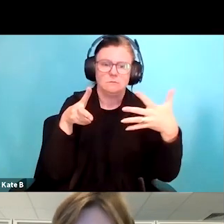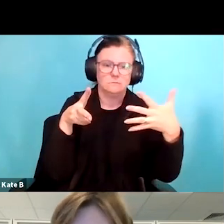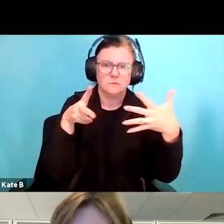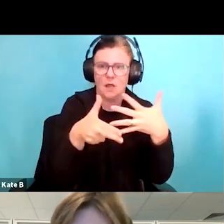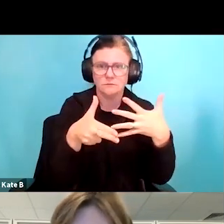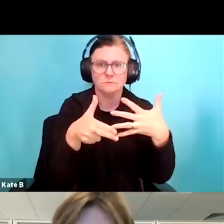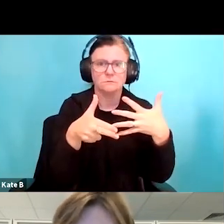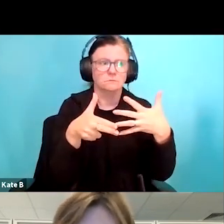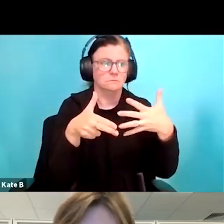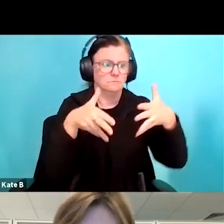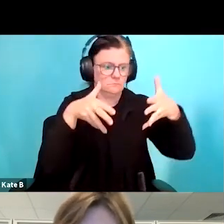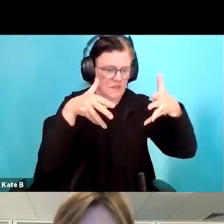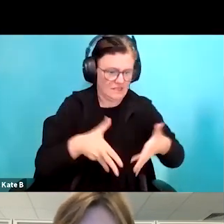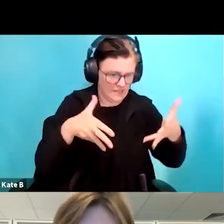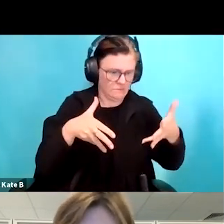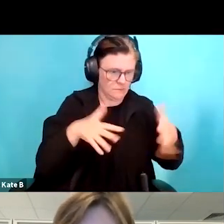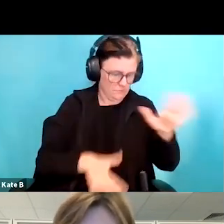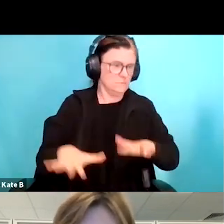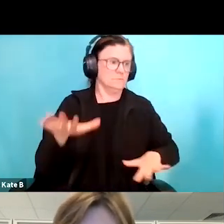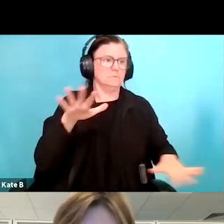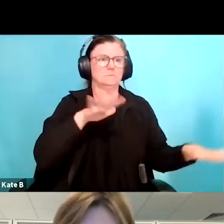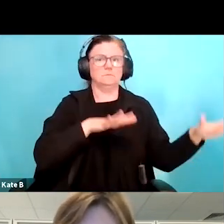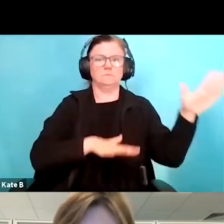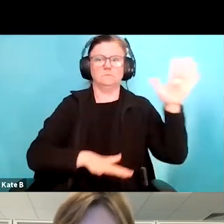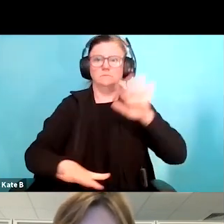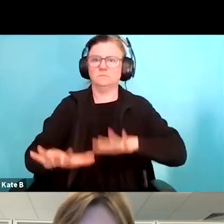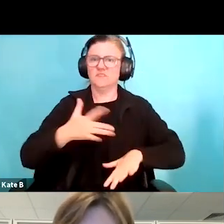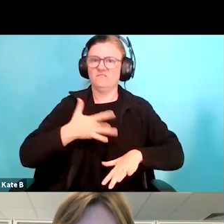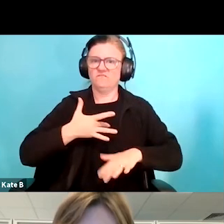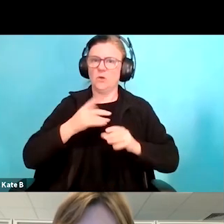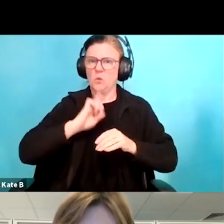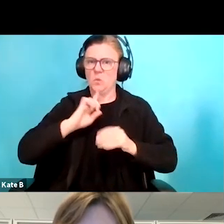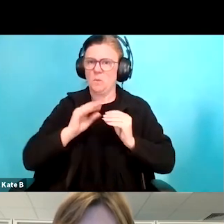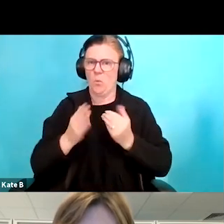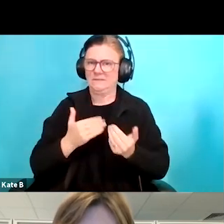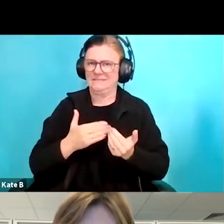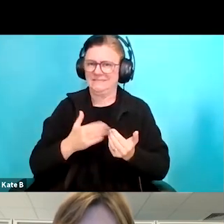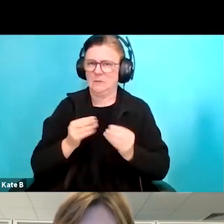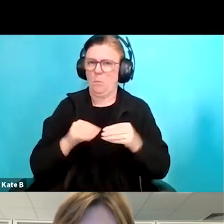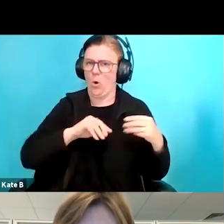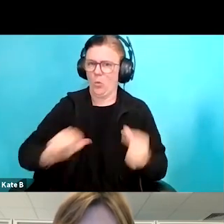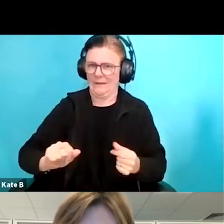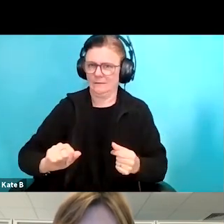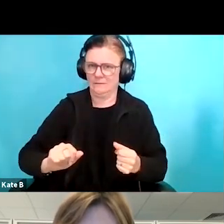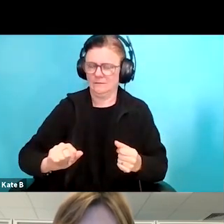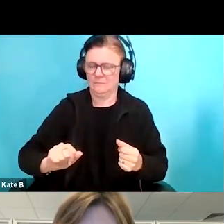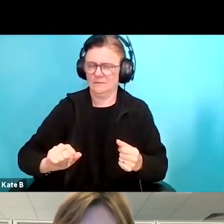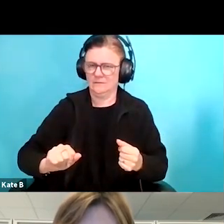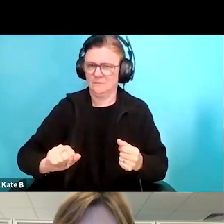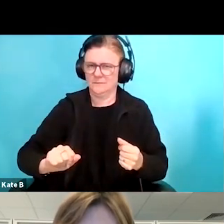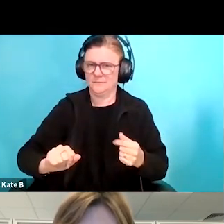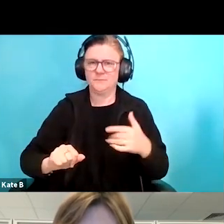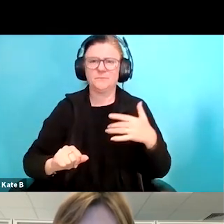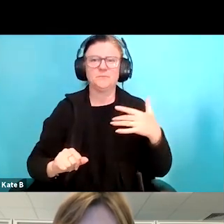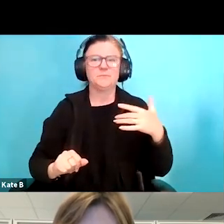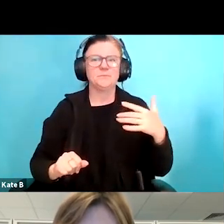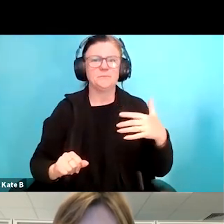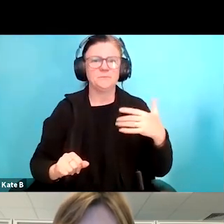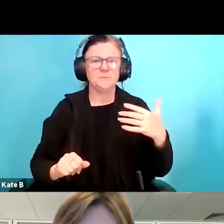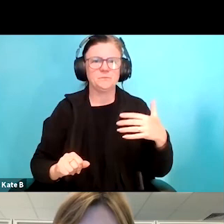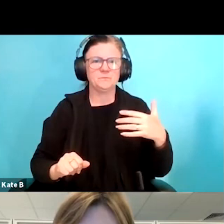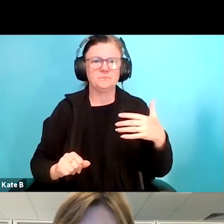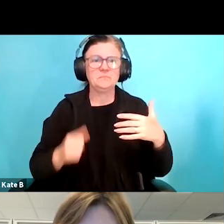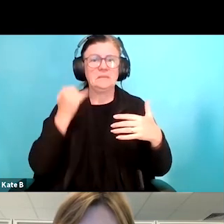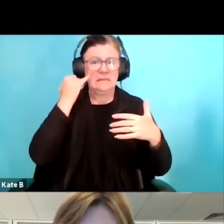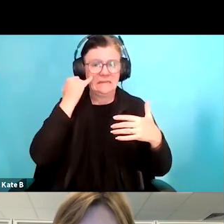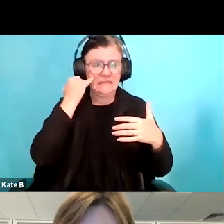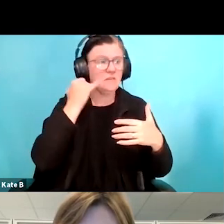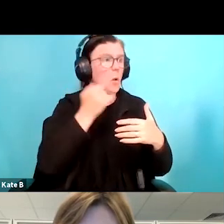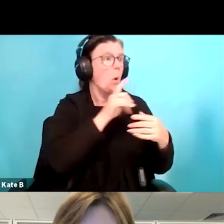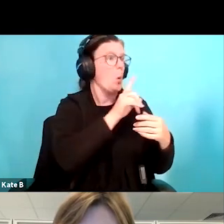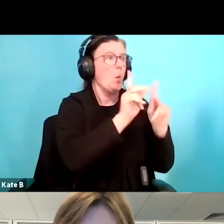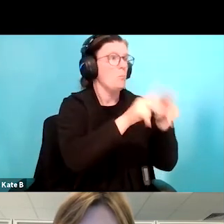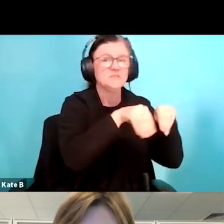leave you a little bit adrift for a time and as you are trying to build up new social connections